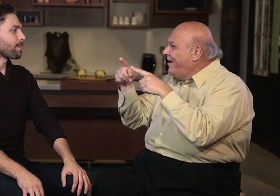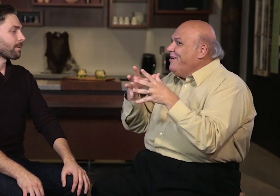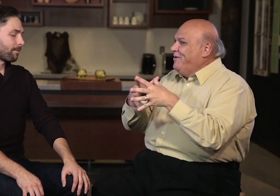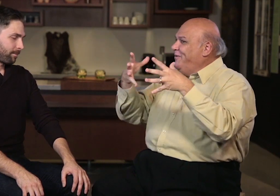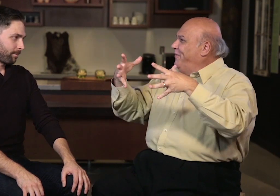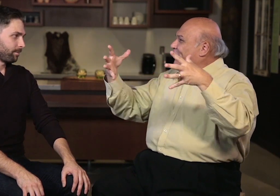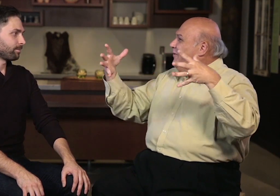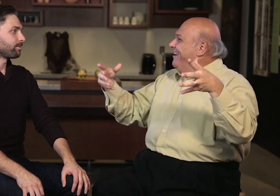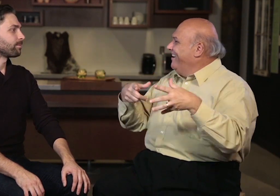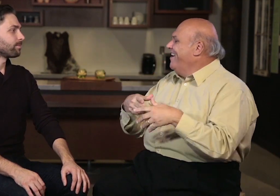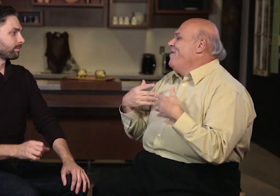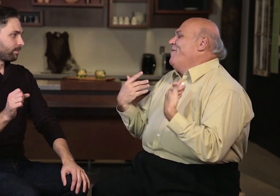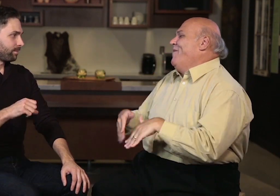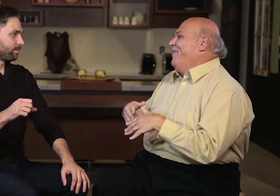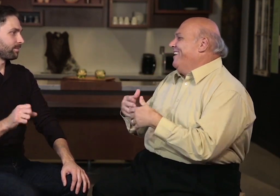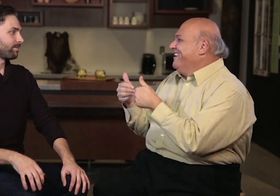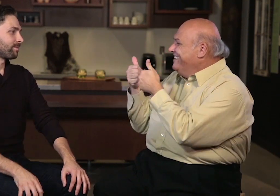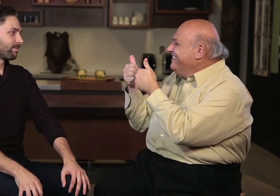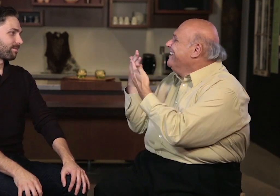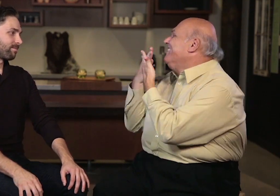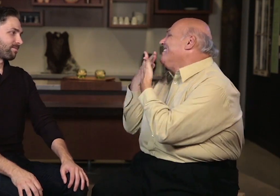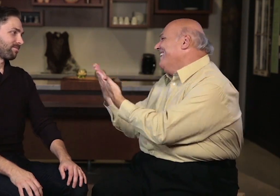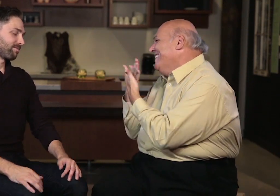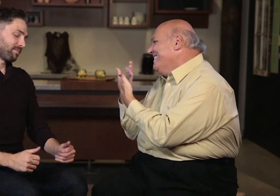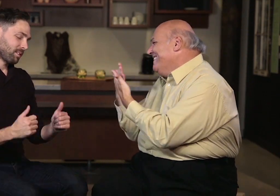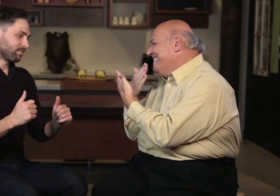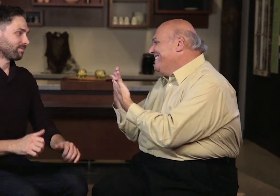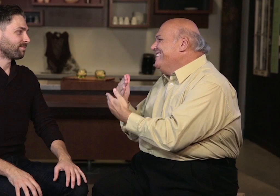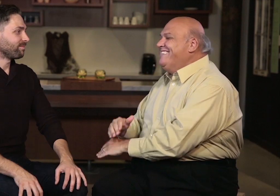opportunities and it is growing. Thank You!